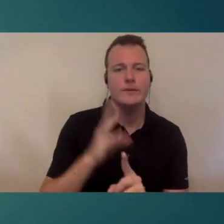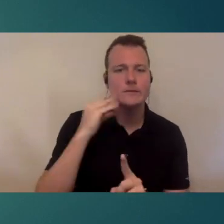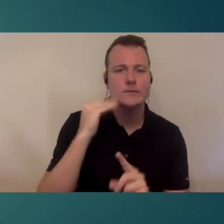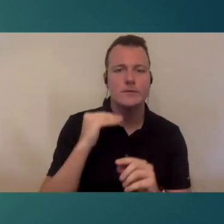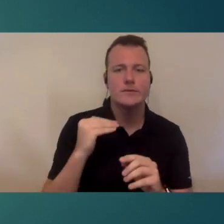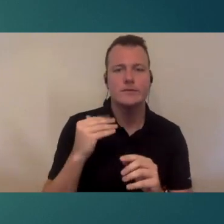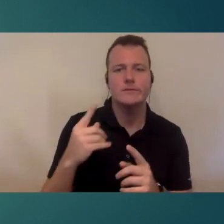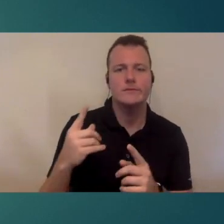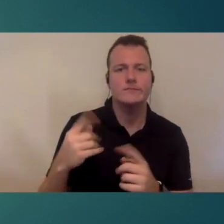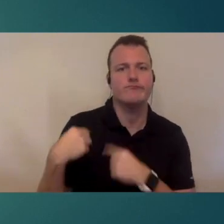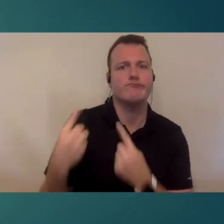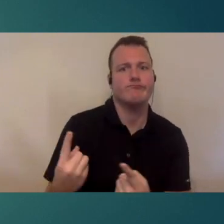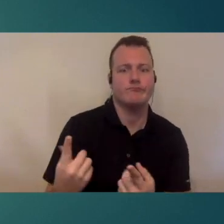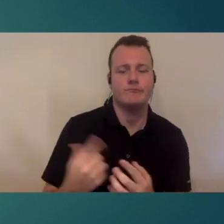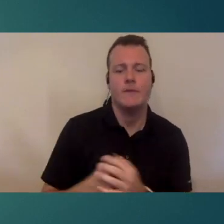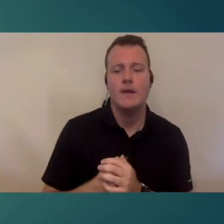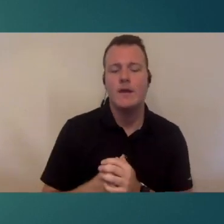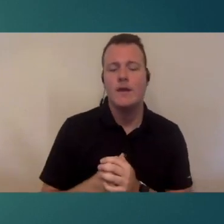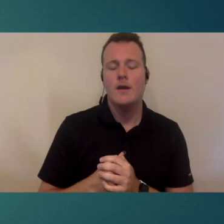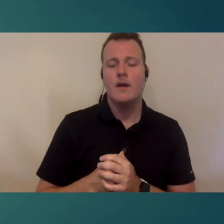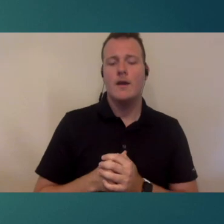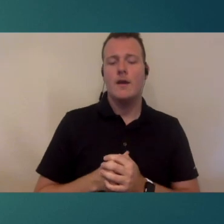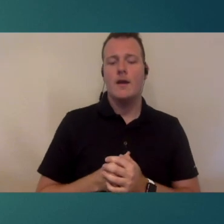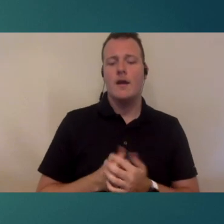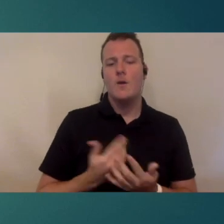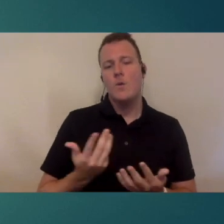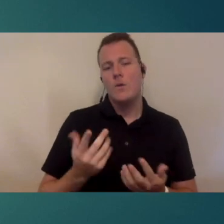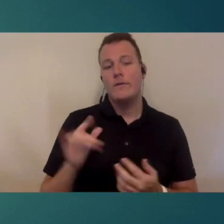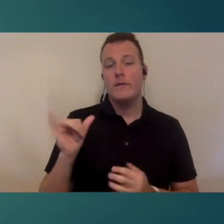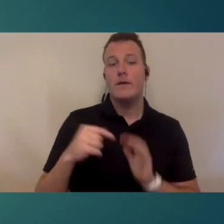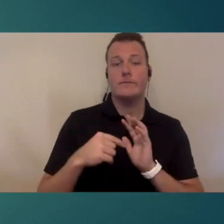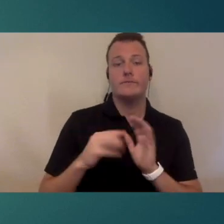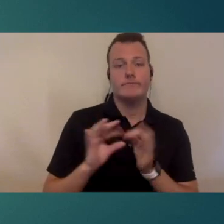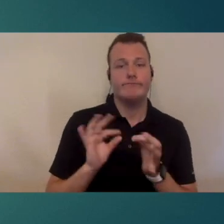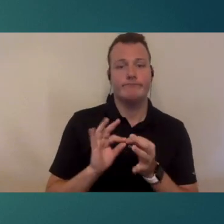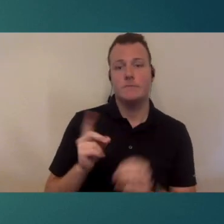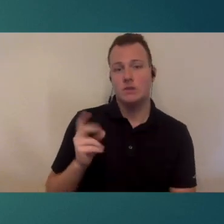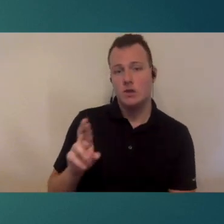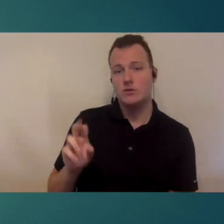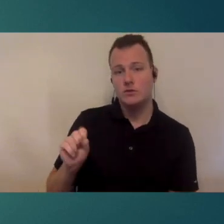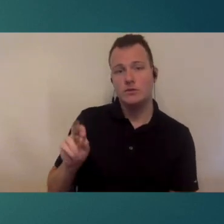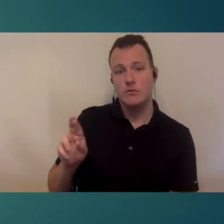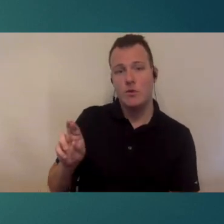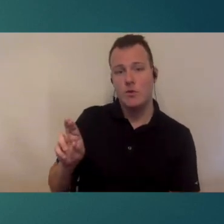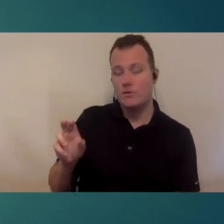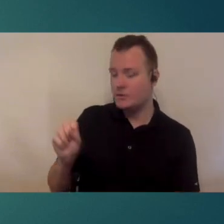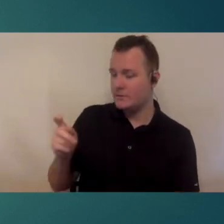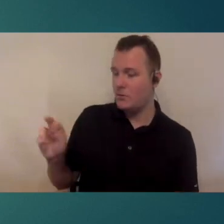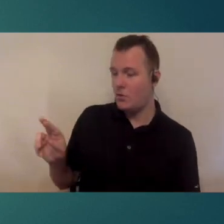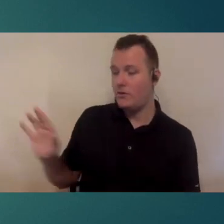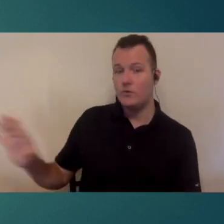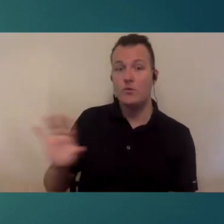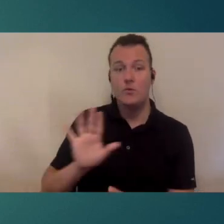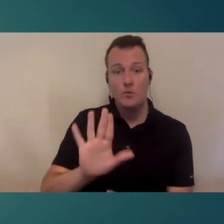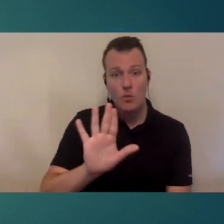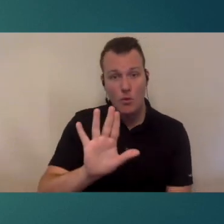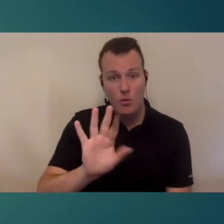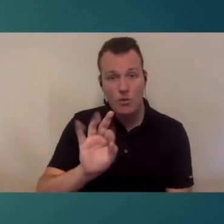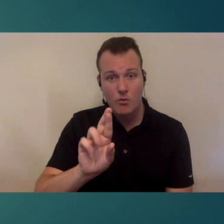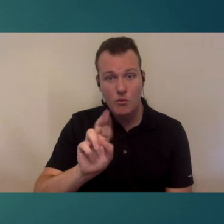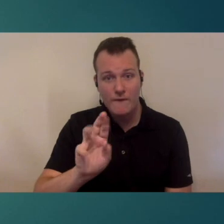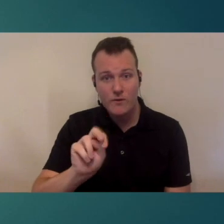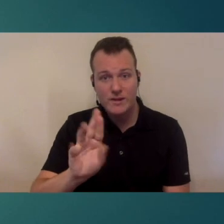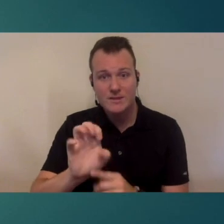level. So like Dr. Spoor said, your references will tell everything about